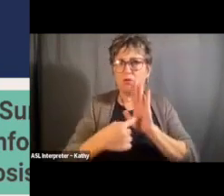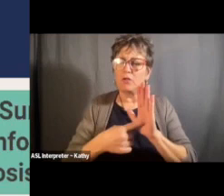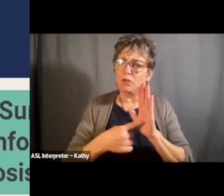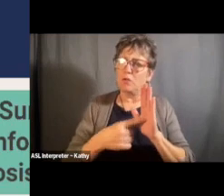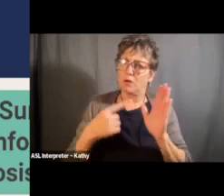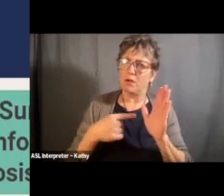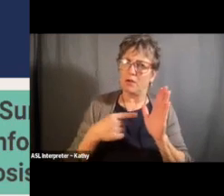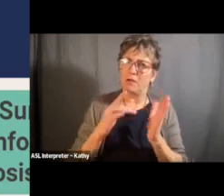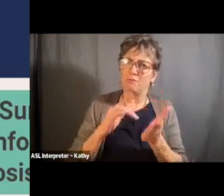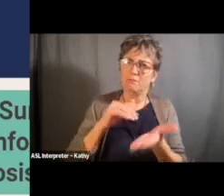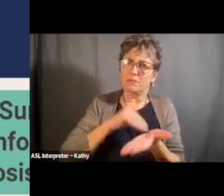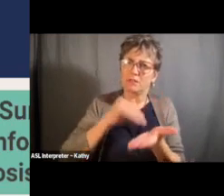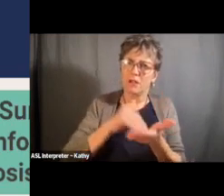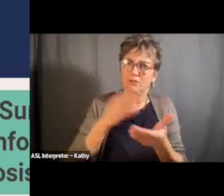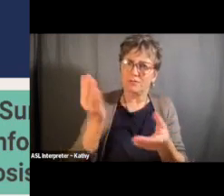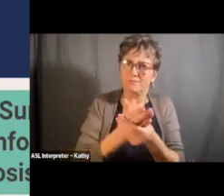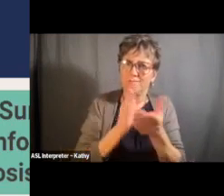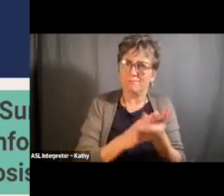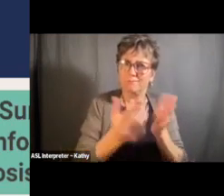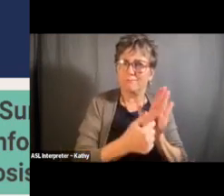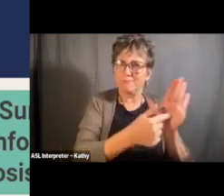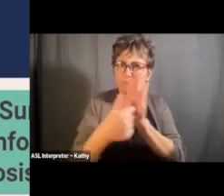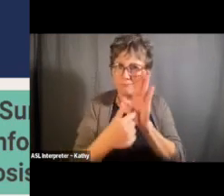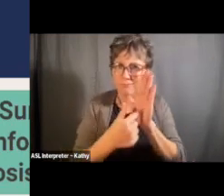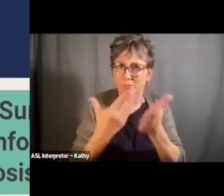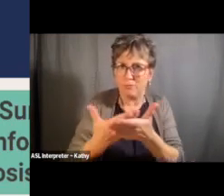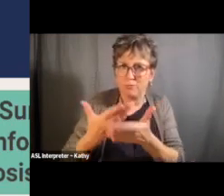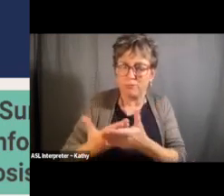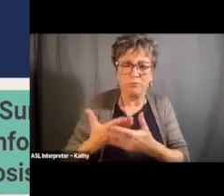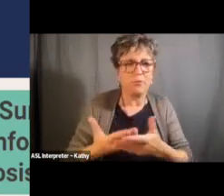does the participant have breathing or respiratory